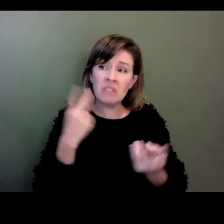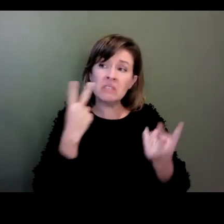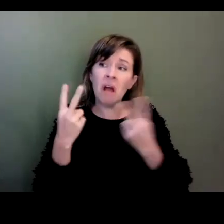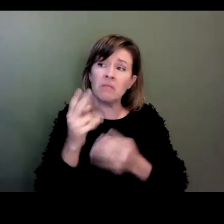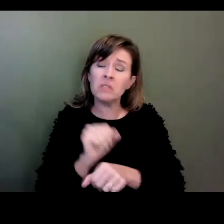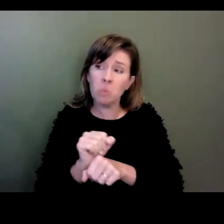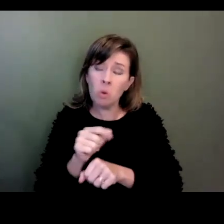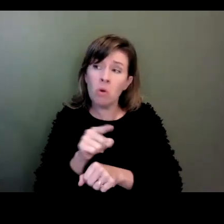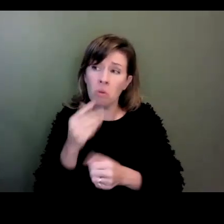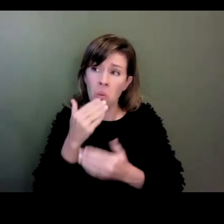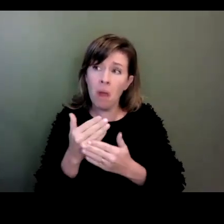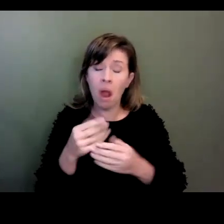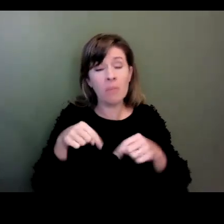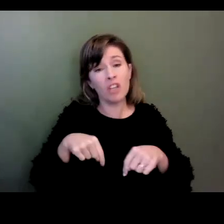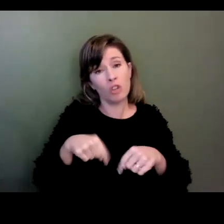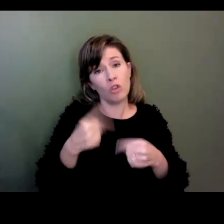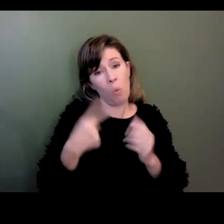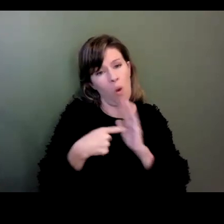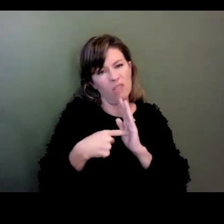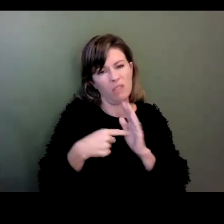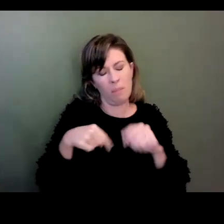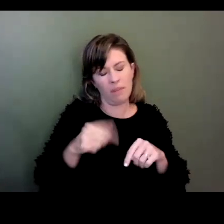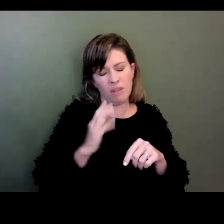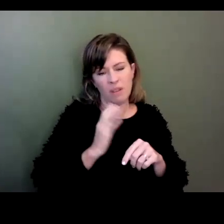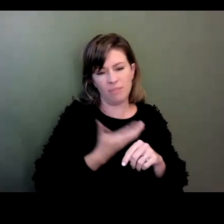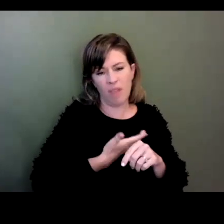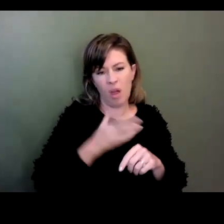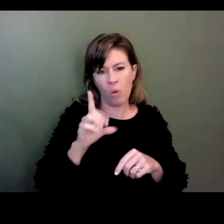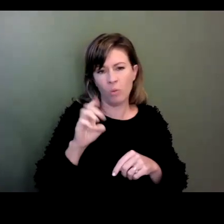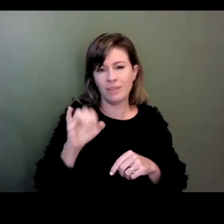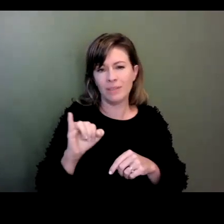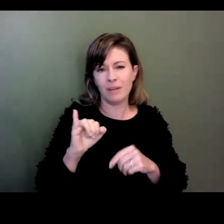one of the things that's happening here in our DEI